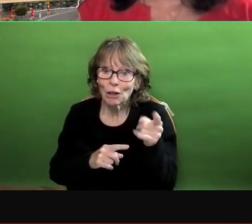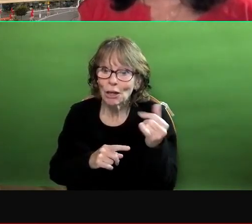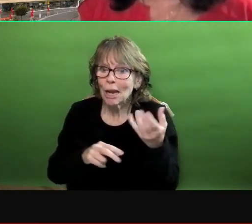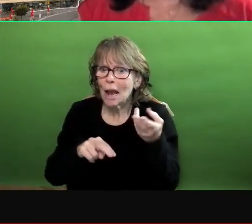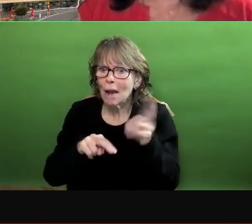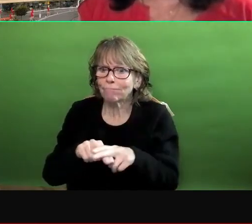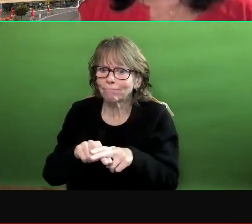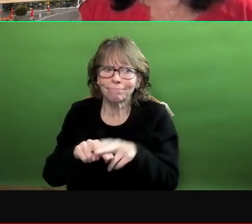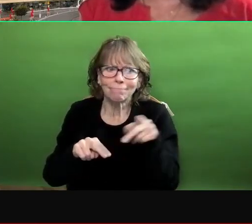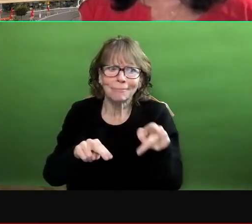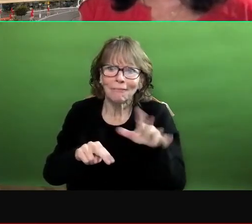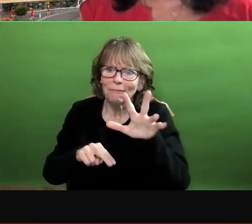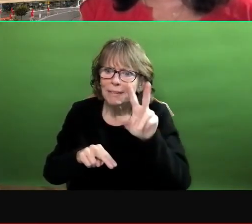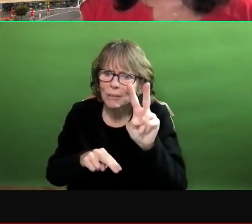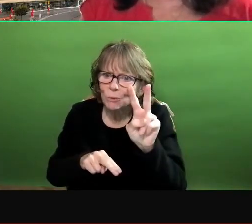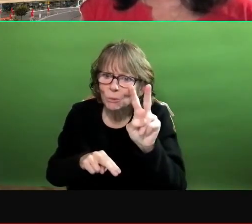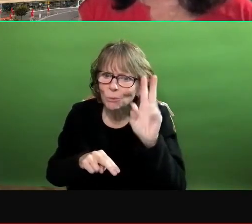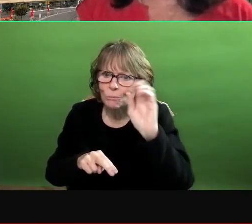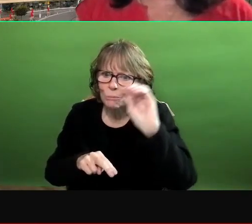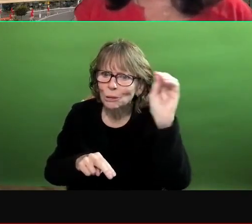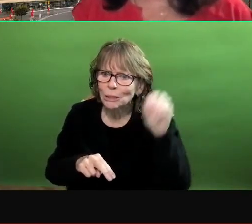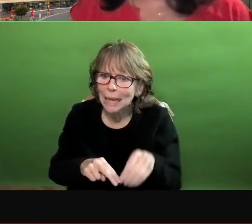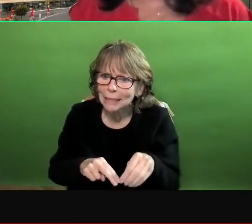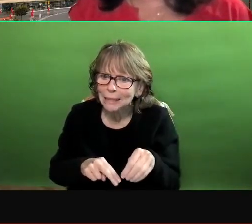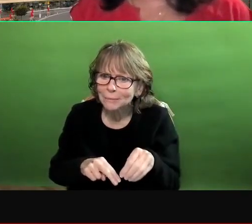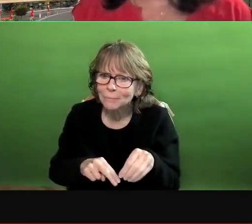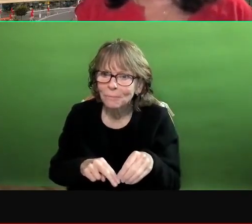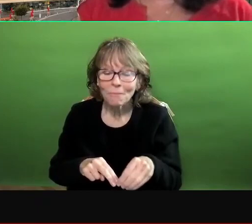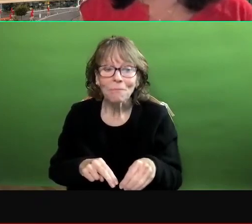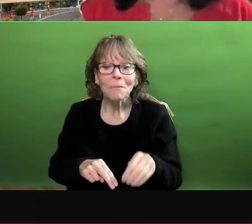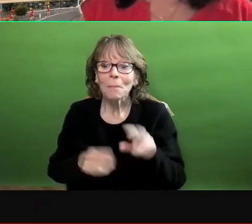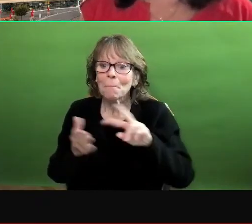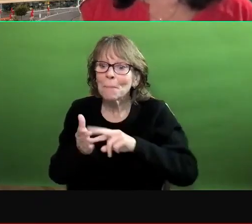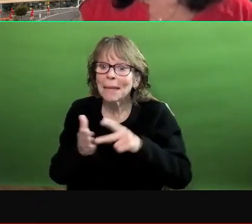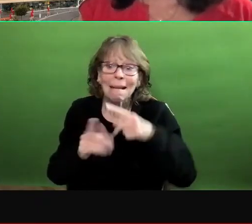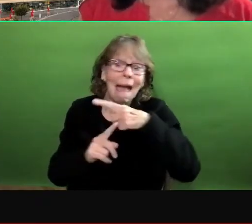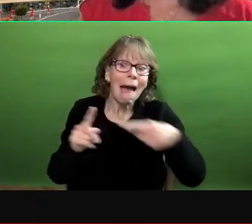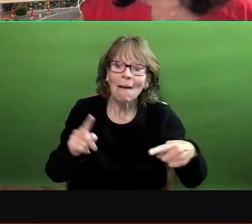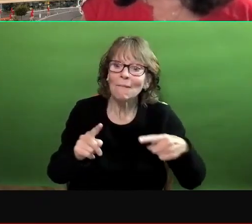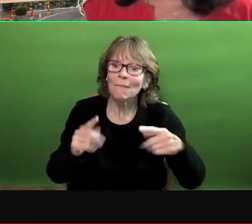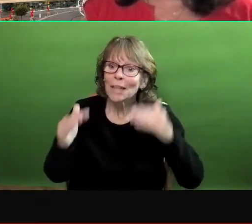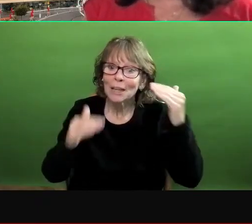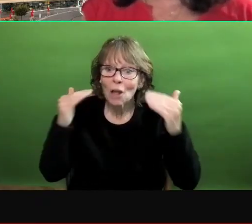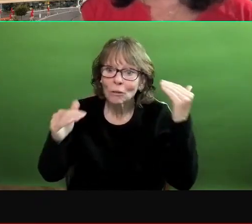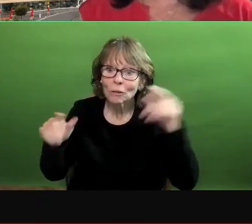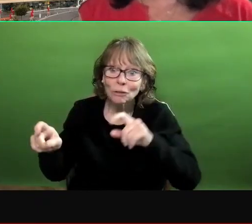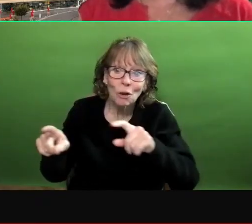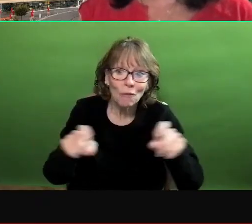that has gone up to 52%. Meaning 52% of adults surveyed are now more concerned than excited